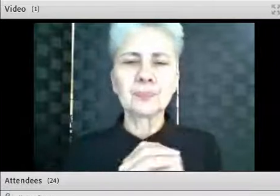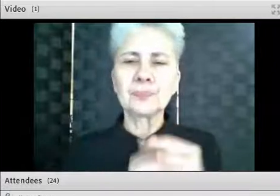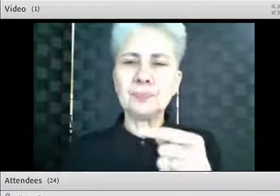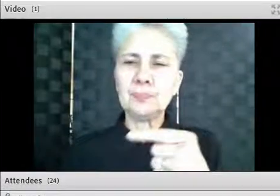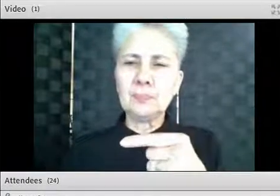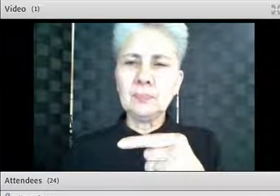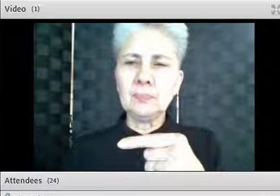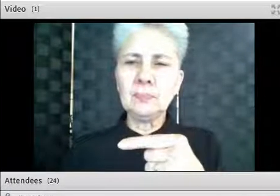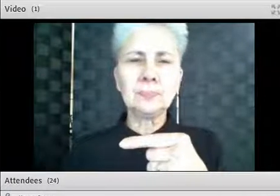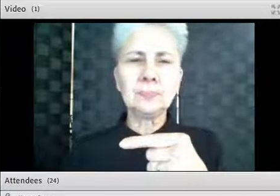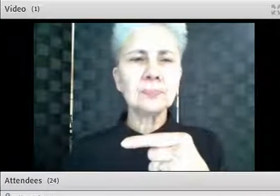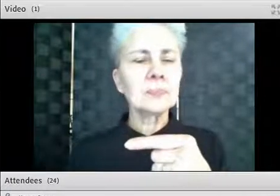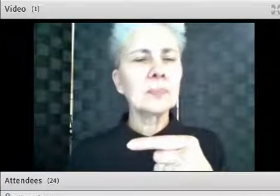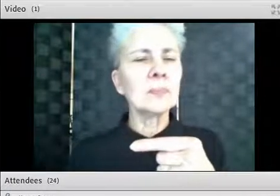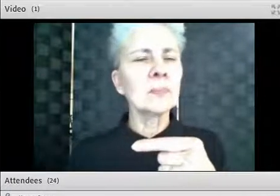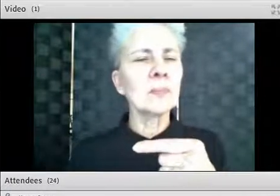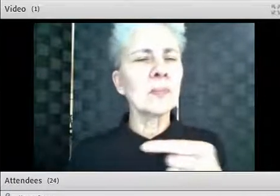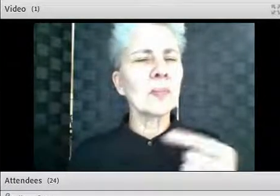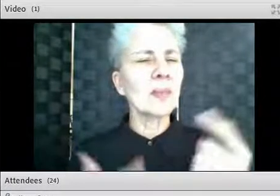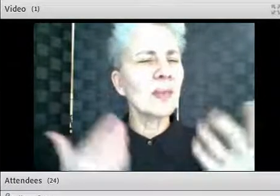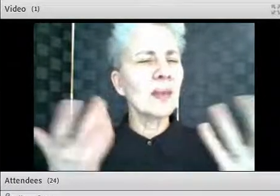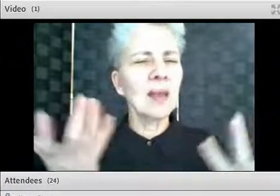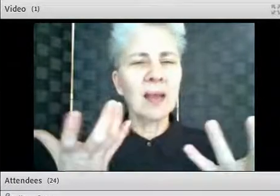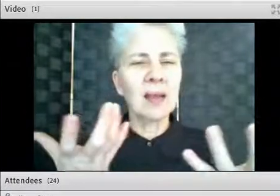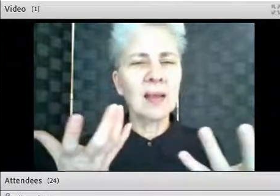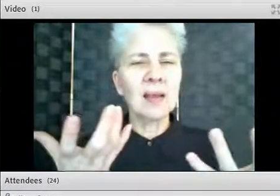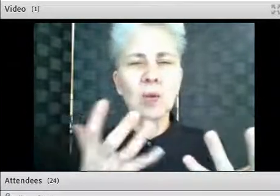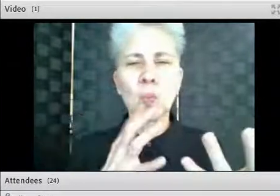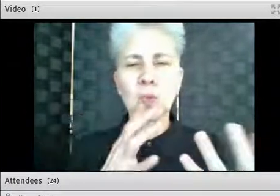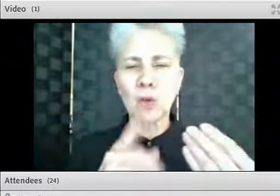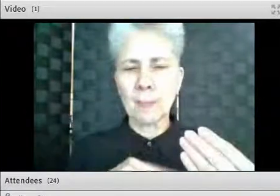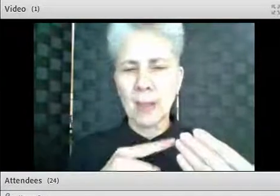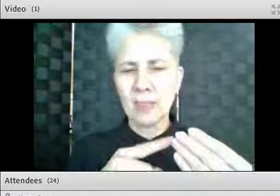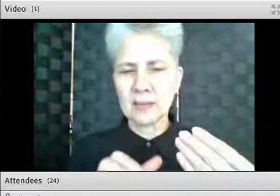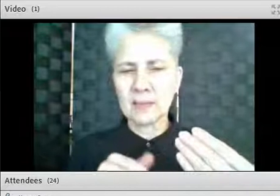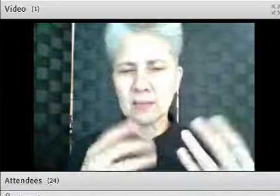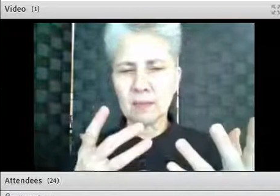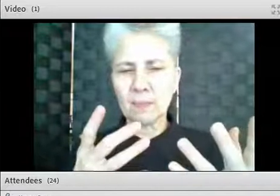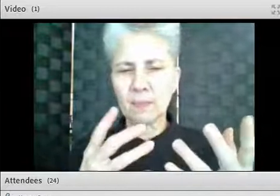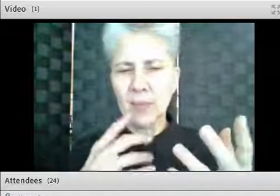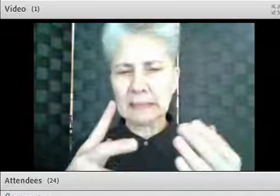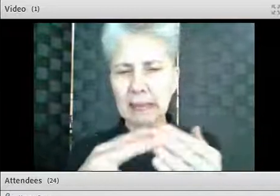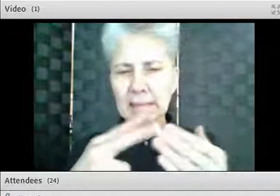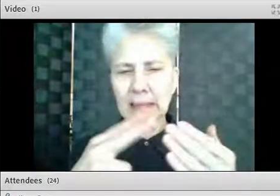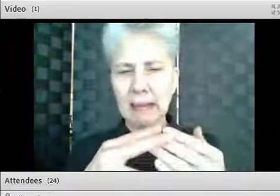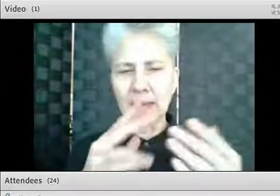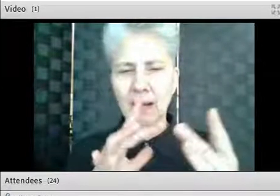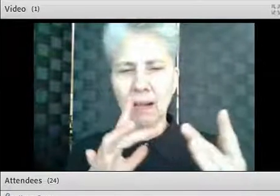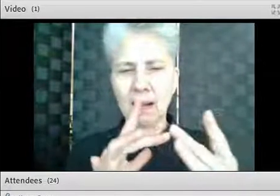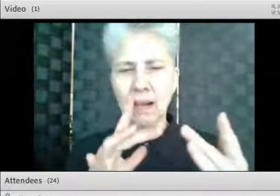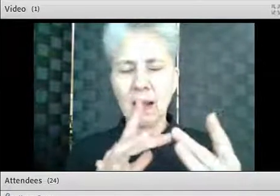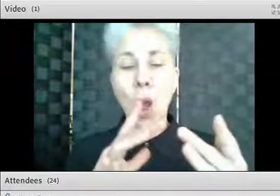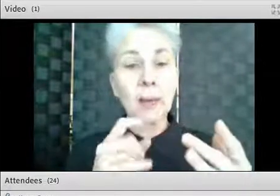Okay. So first of all -- Whoops. Sorry, this slide cut off my slides. I forget that Adobe Connect does this.